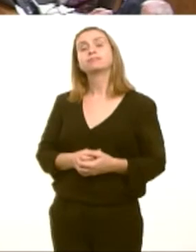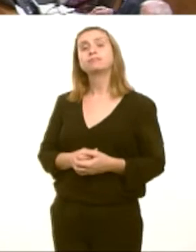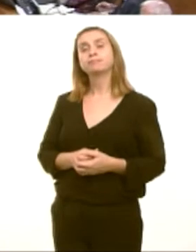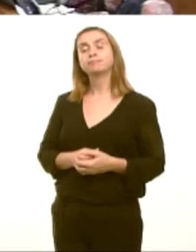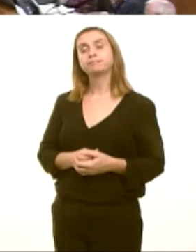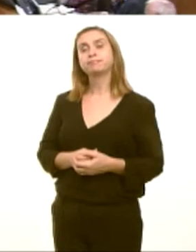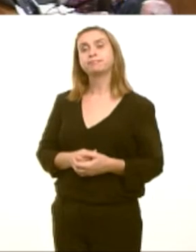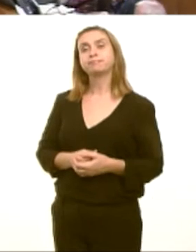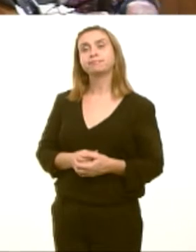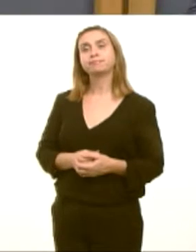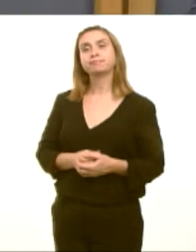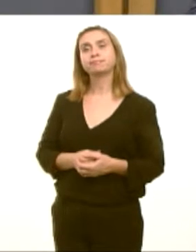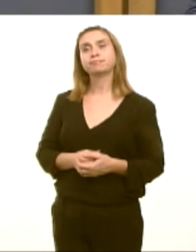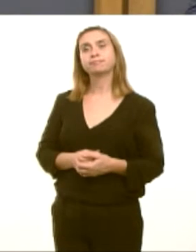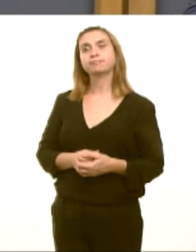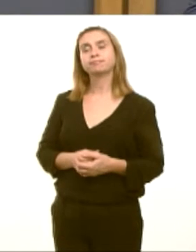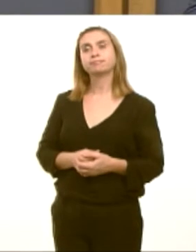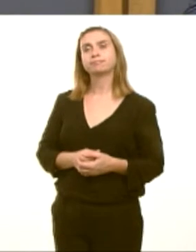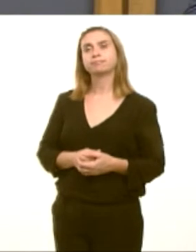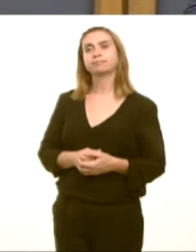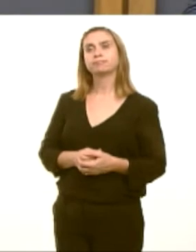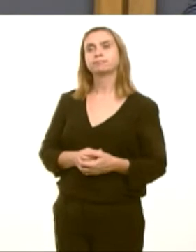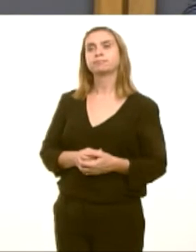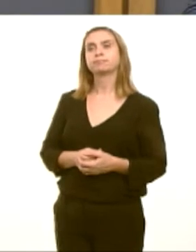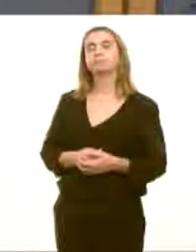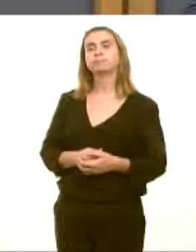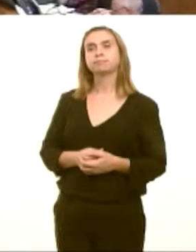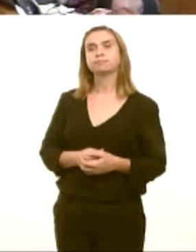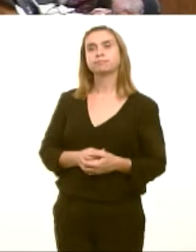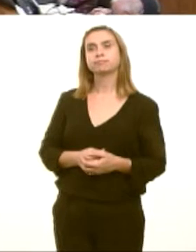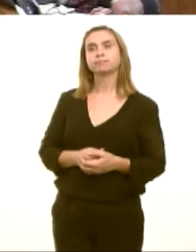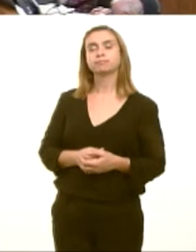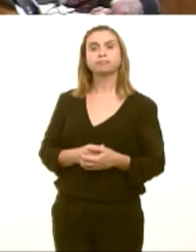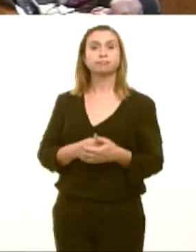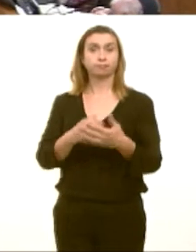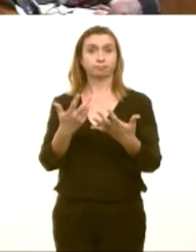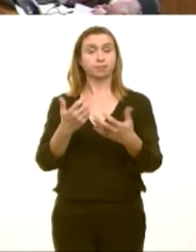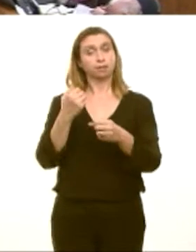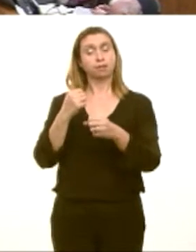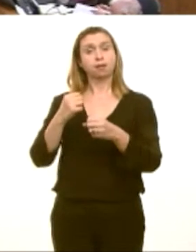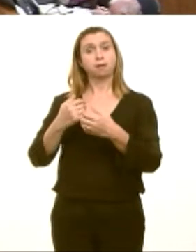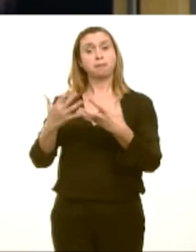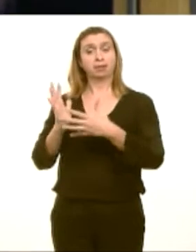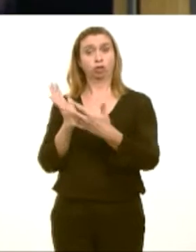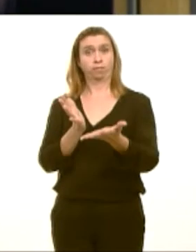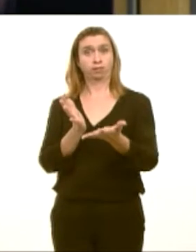A wnaiff y Prif Weinidog ddatganiad ar ba mor hir y dylai darparwyr gwasanaethau cyhoeddus ei gymryd i ymateb i gwynion?